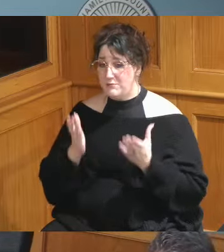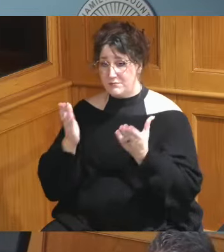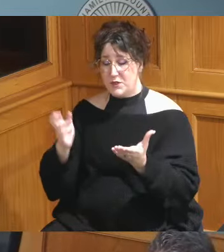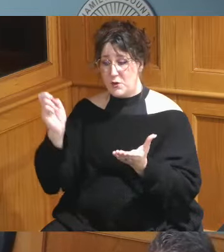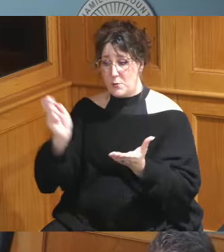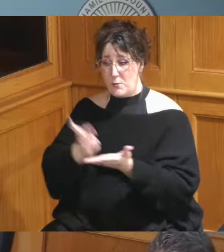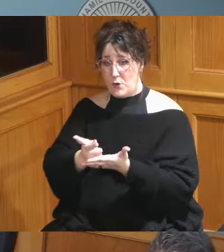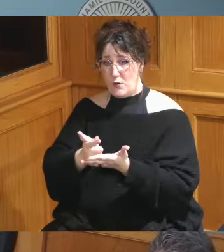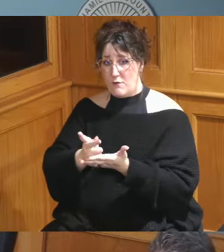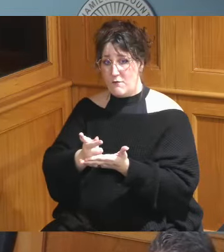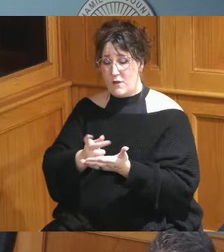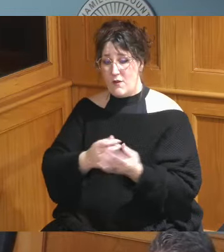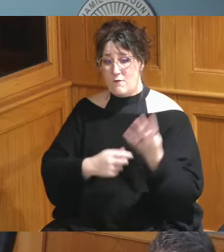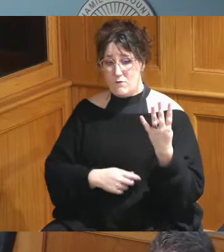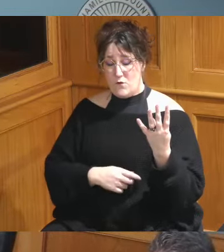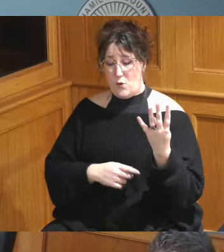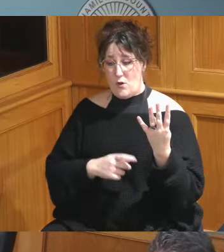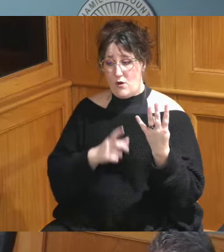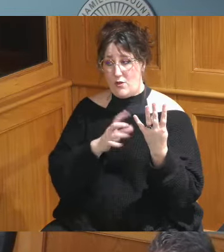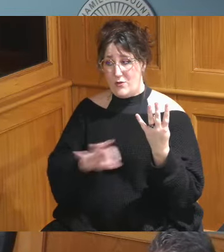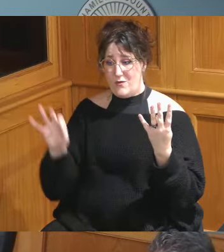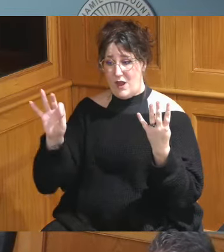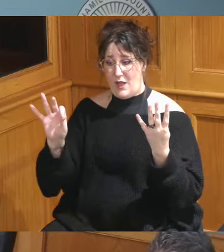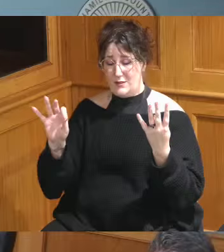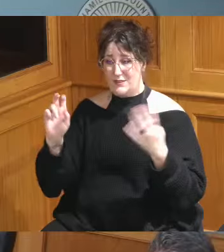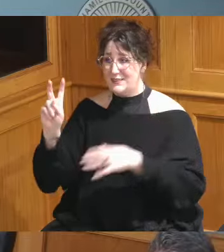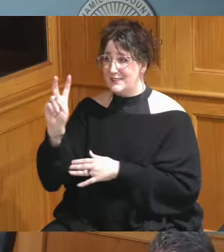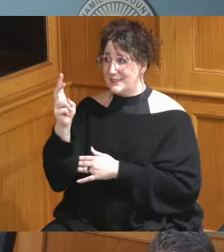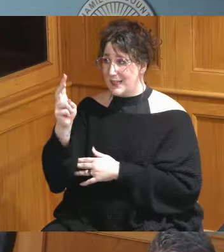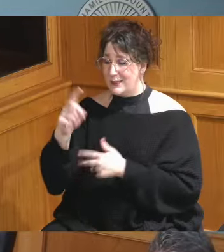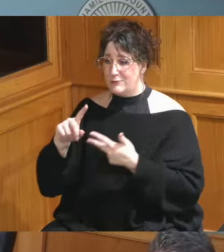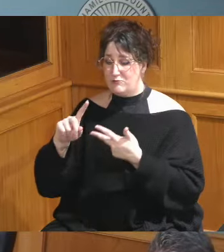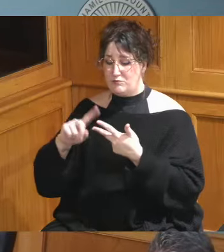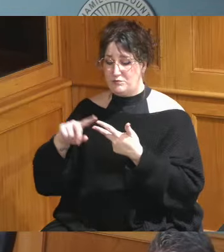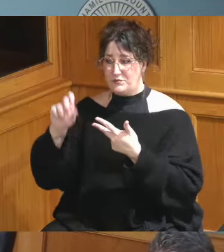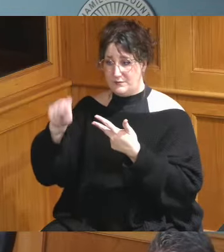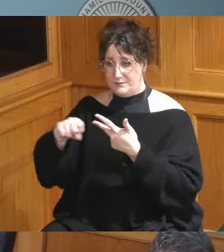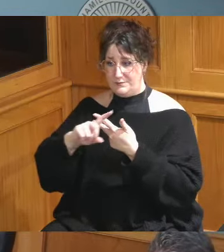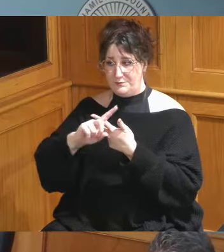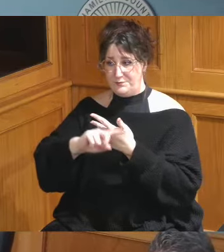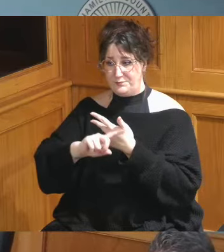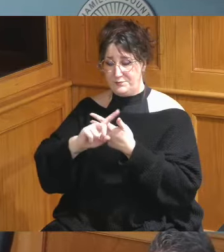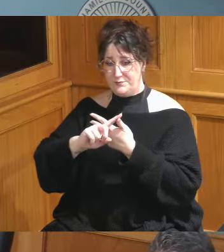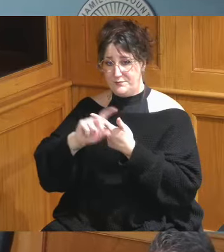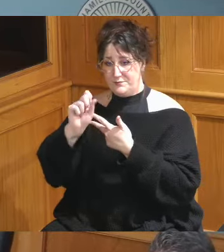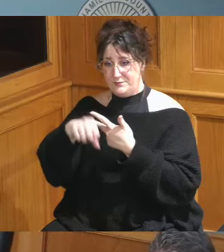of items four through nine. Second. Commissioner Driehaus. Yes. Commissioner Summerow Dumas. Yes.